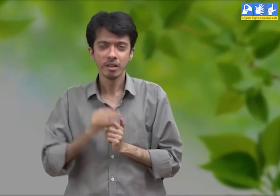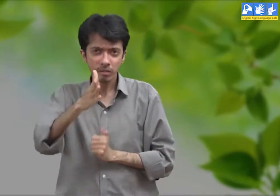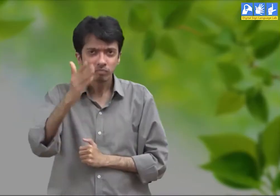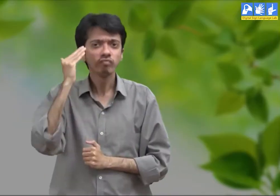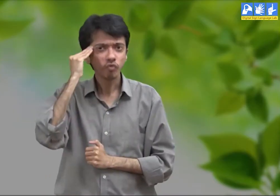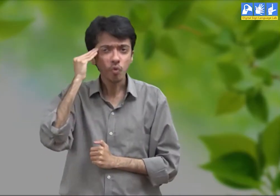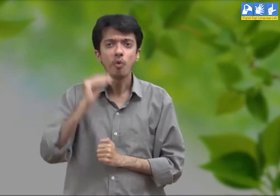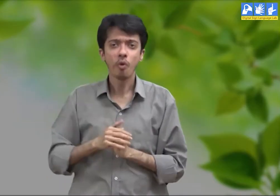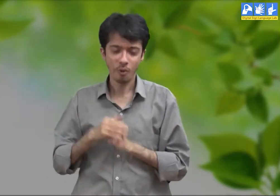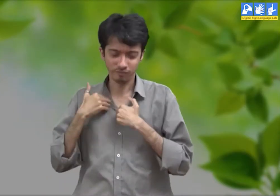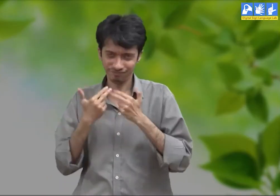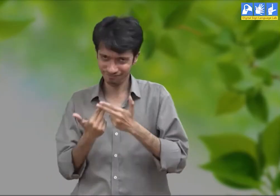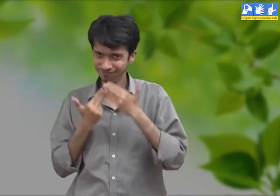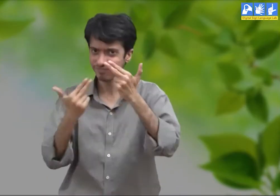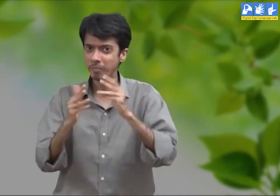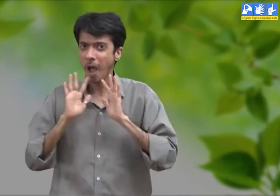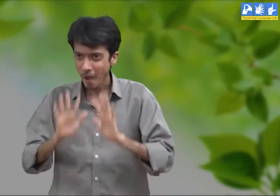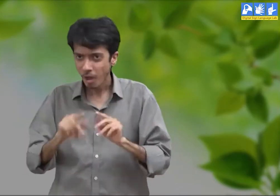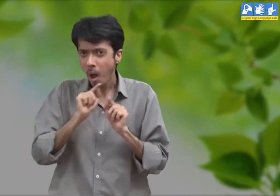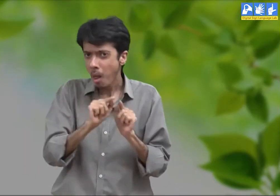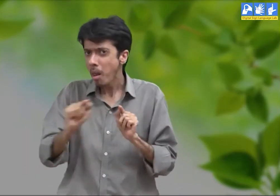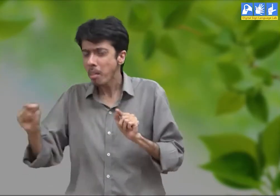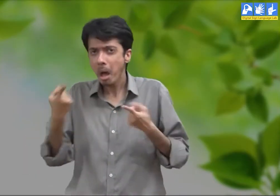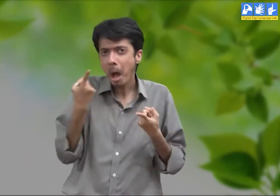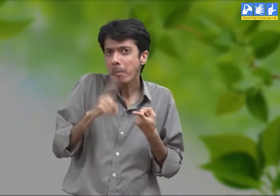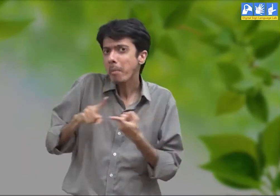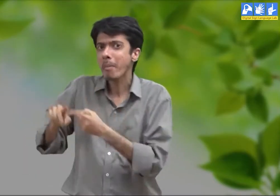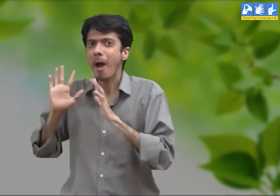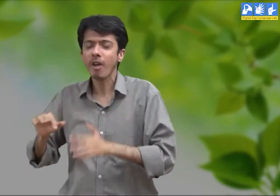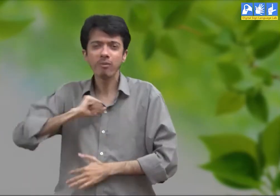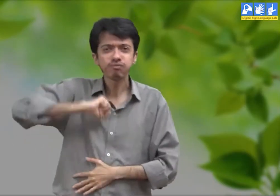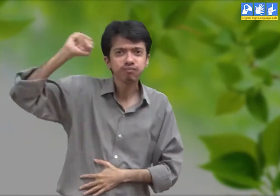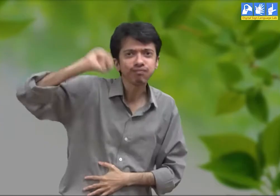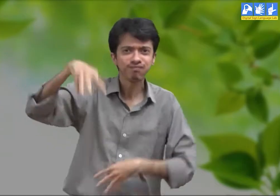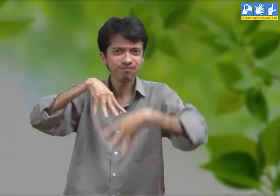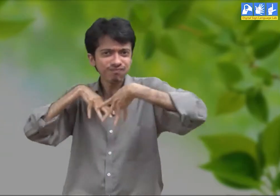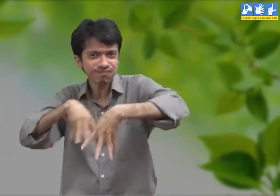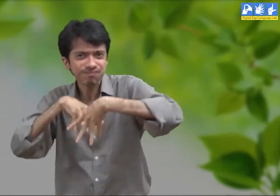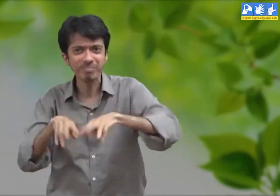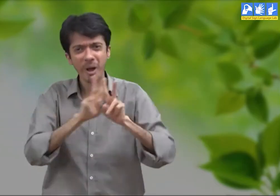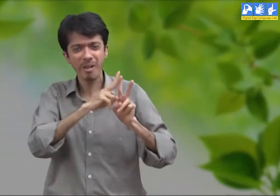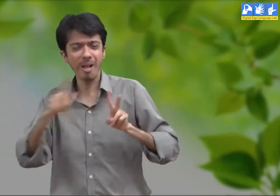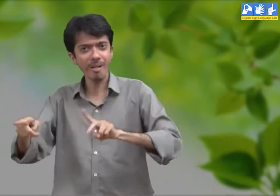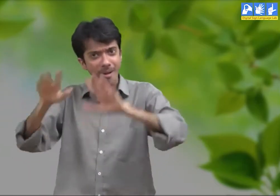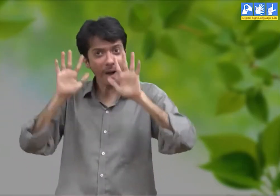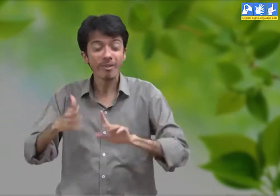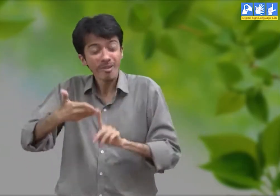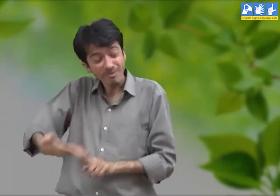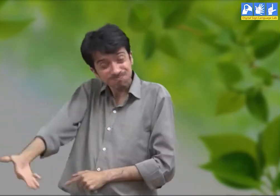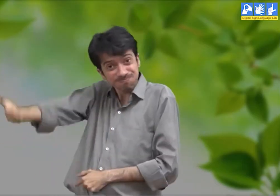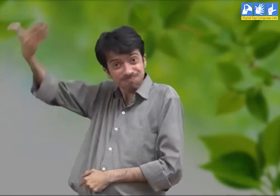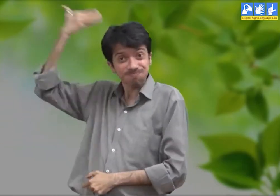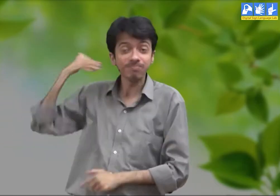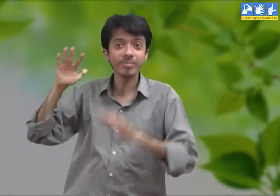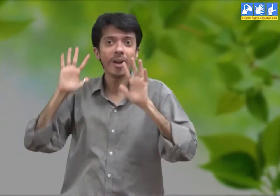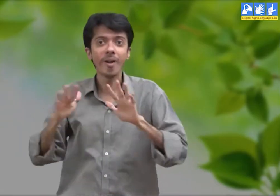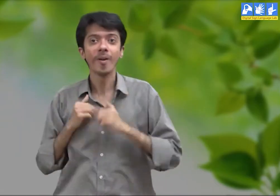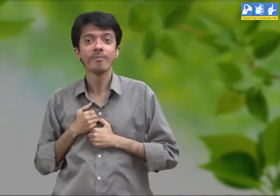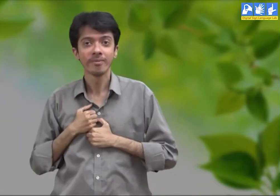Long ago, many environmental movements were initiated to save the environment.